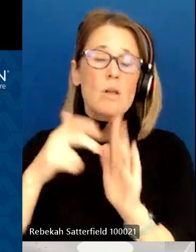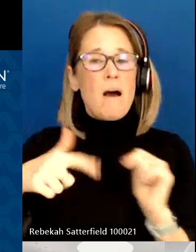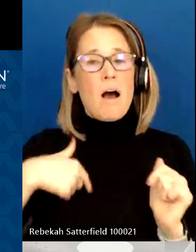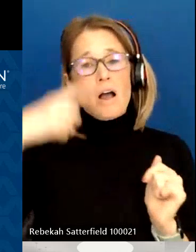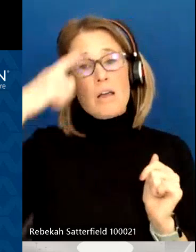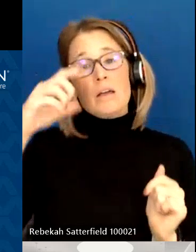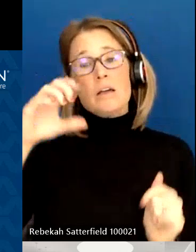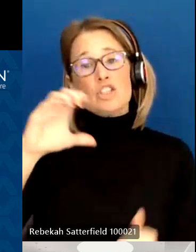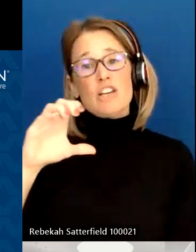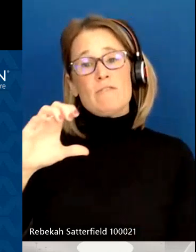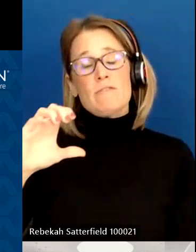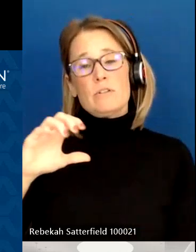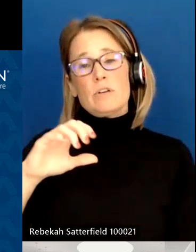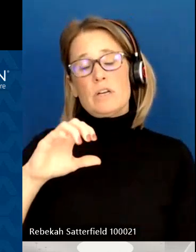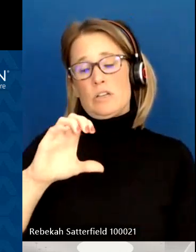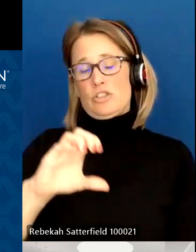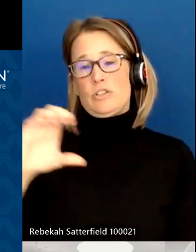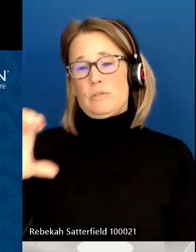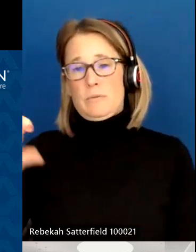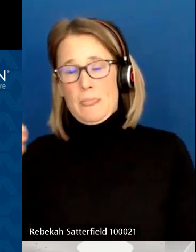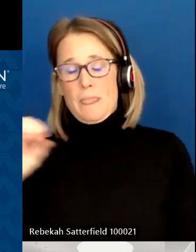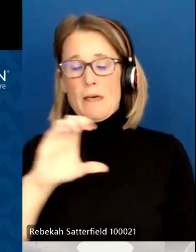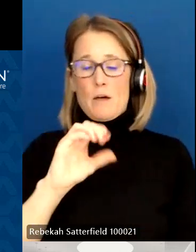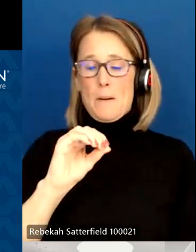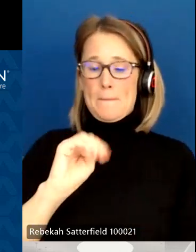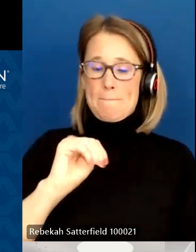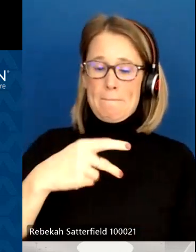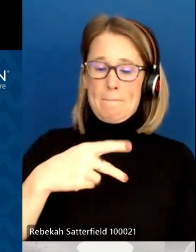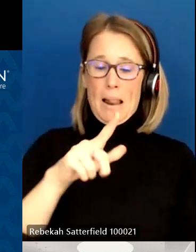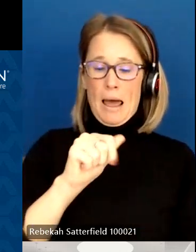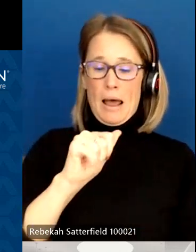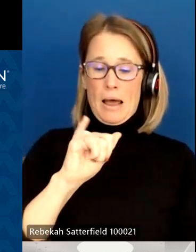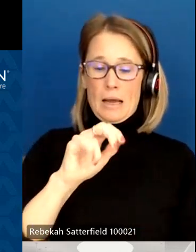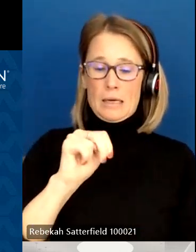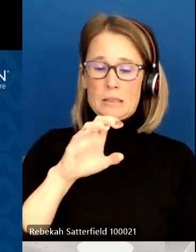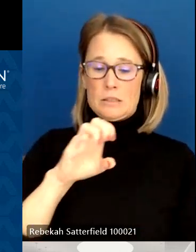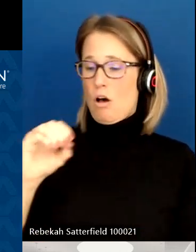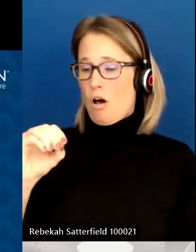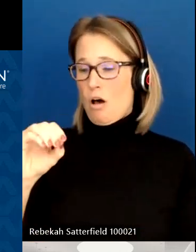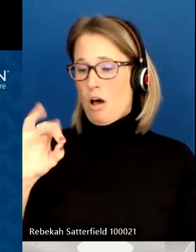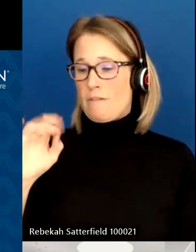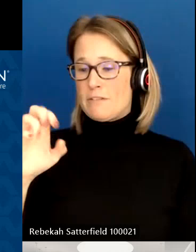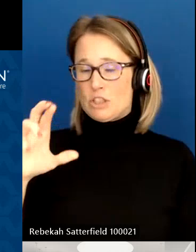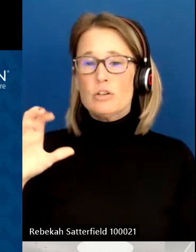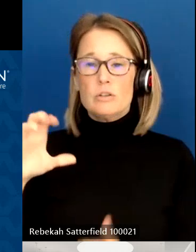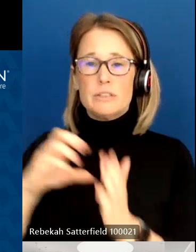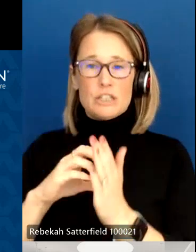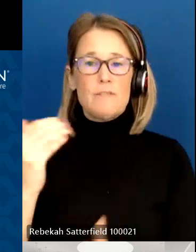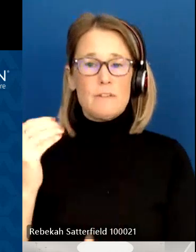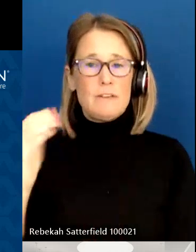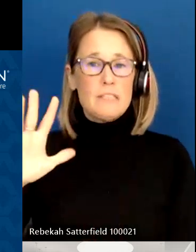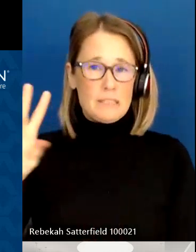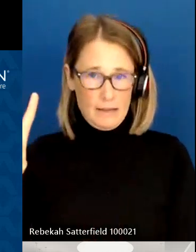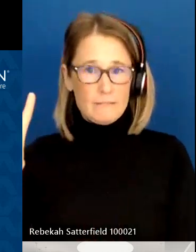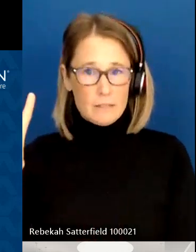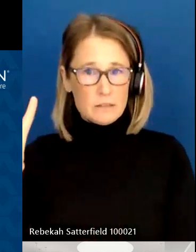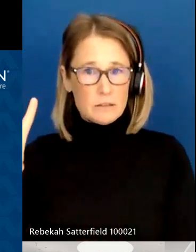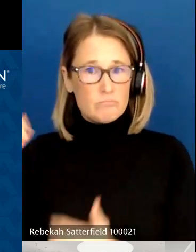officer the section 1557 coordinator needs to be on that committee um and a legal professional